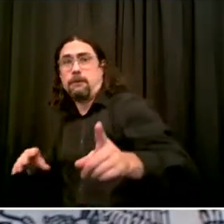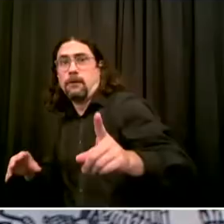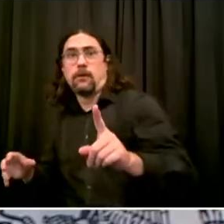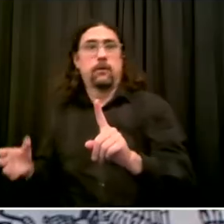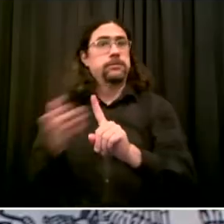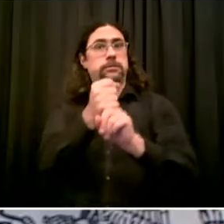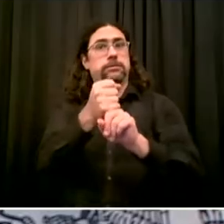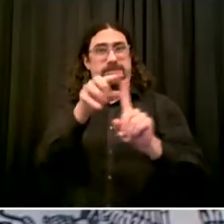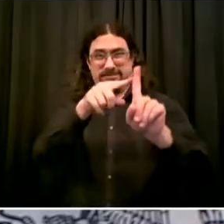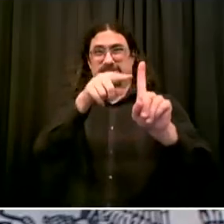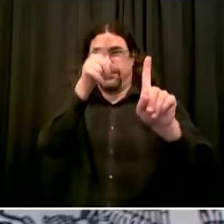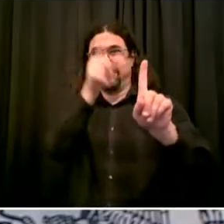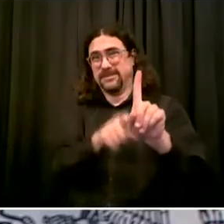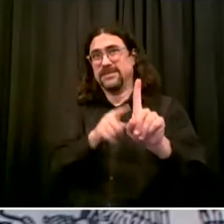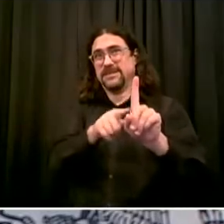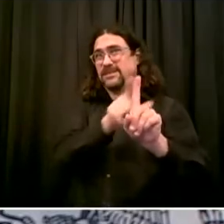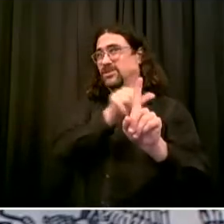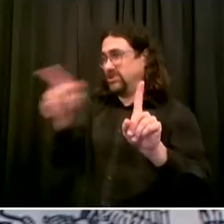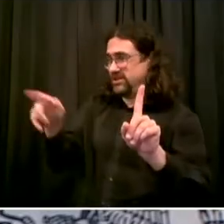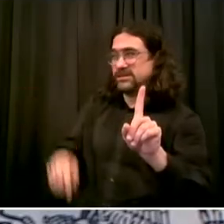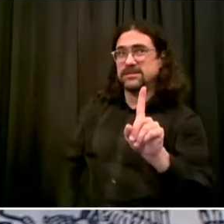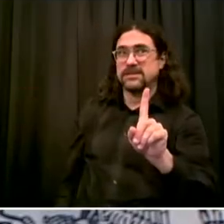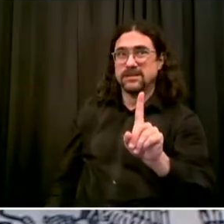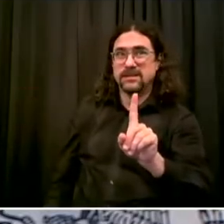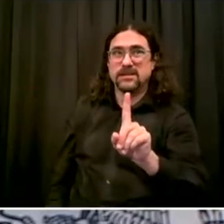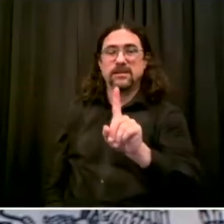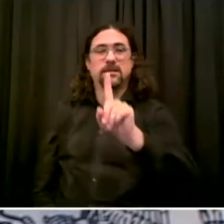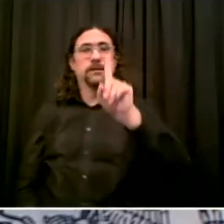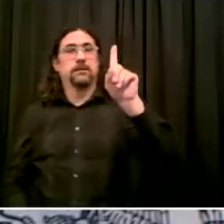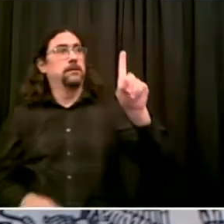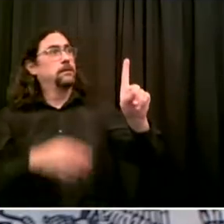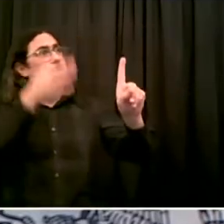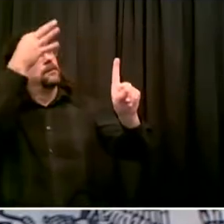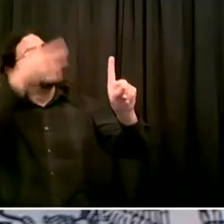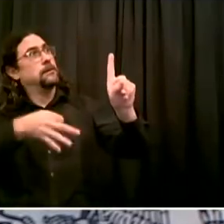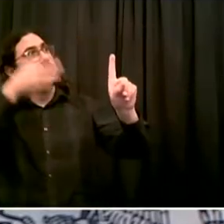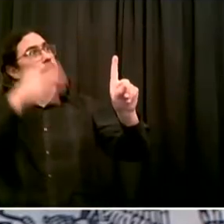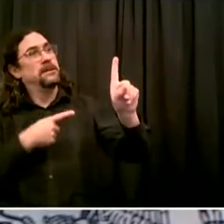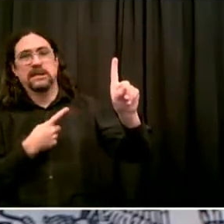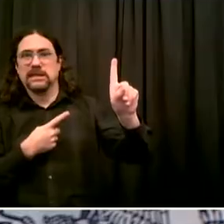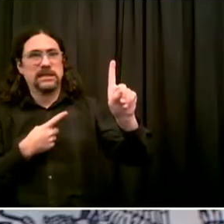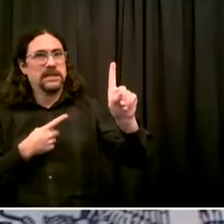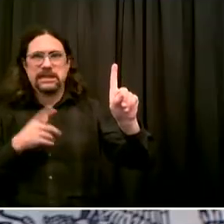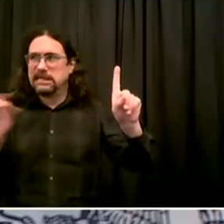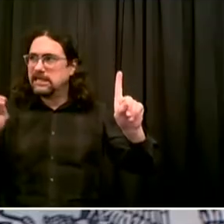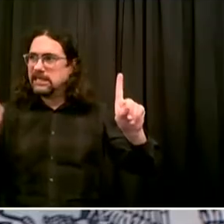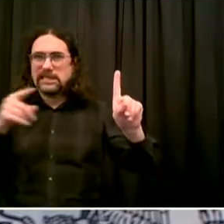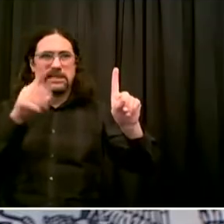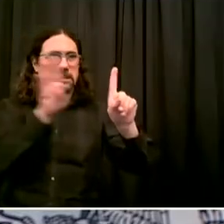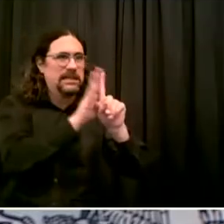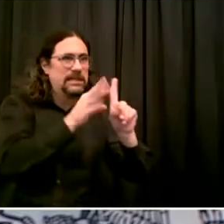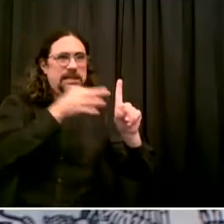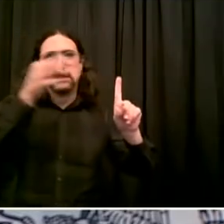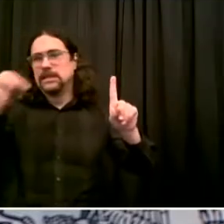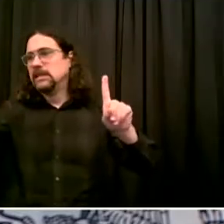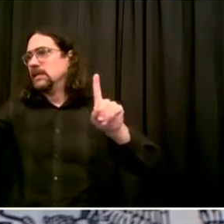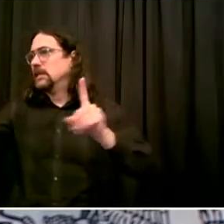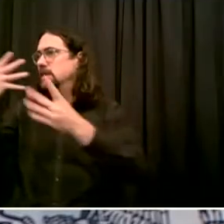BE ON THE M. IT IS NOT MR. BLAME. EVERYONE IS TRYING THEIR BEST TOV OEORCM E THIS AND COME BACK BUT THIS